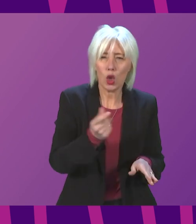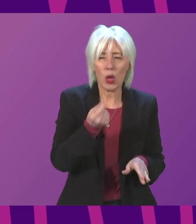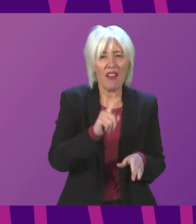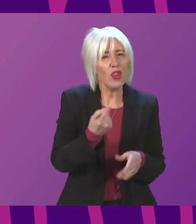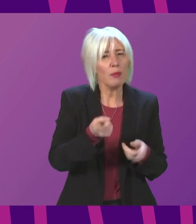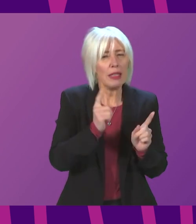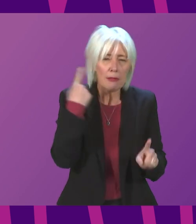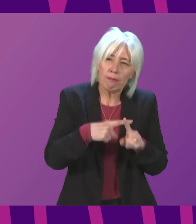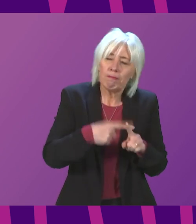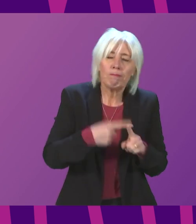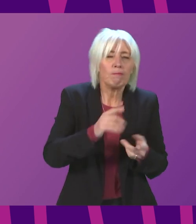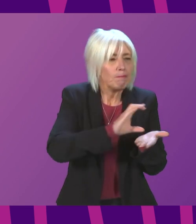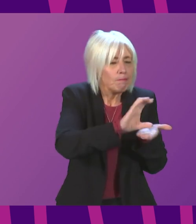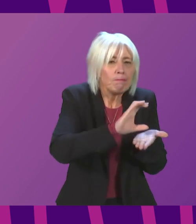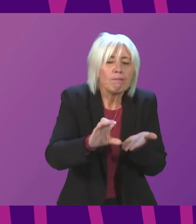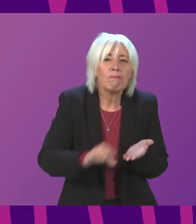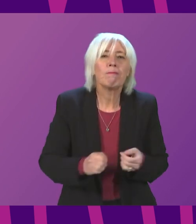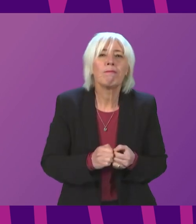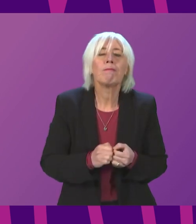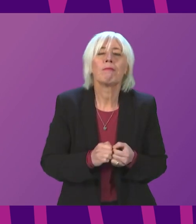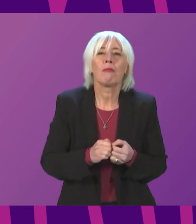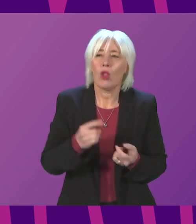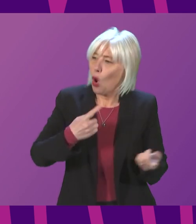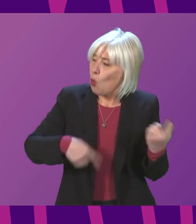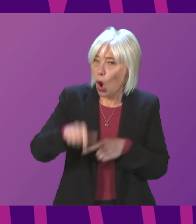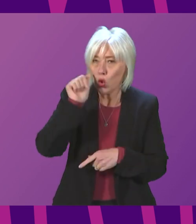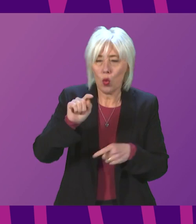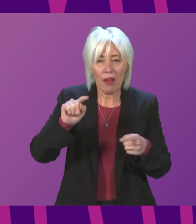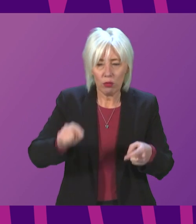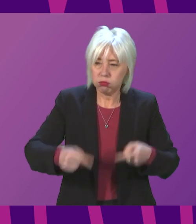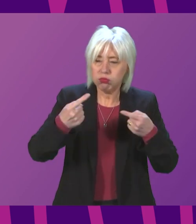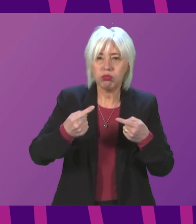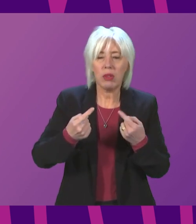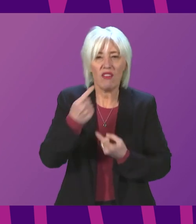We all agree that we must confront and challenge online disinformation that undermines public